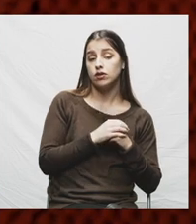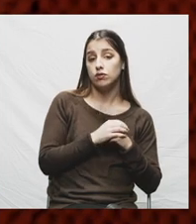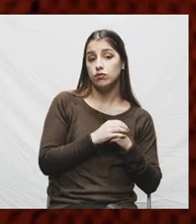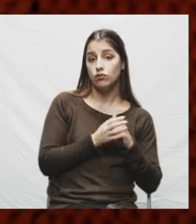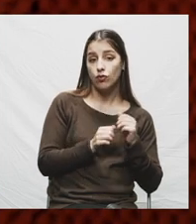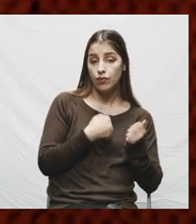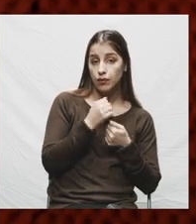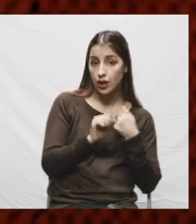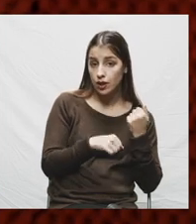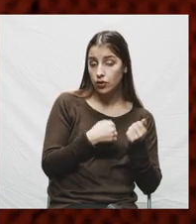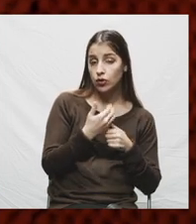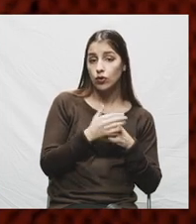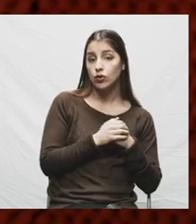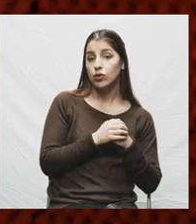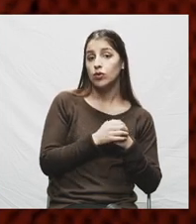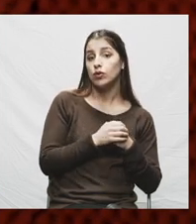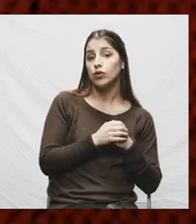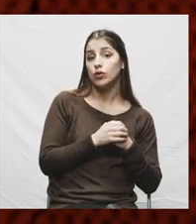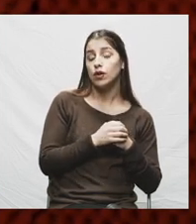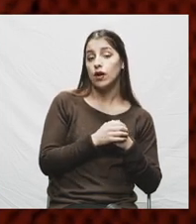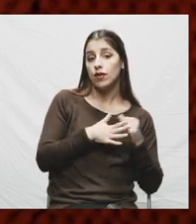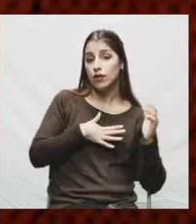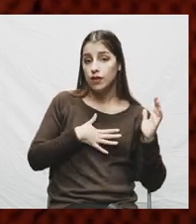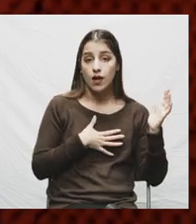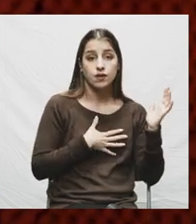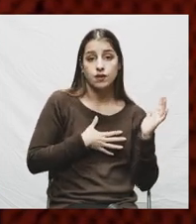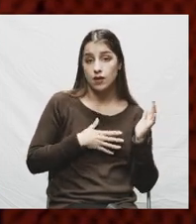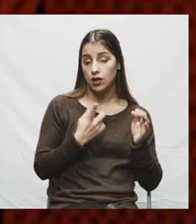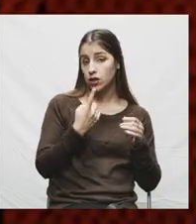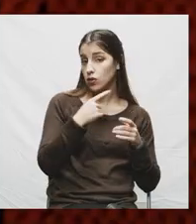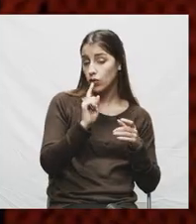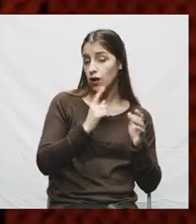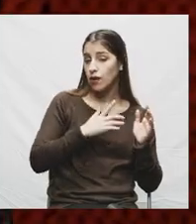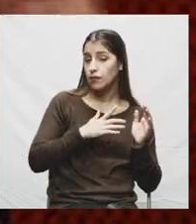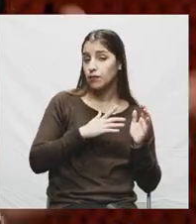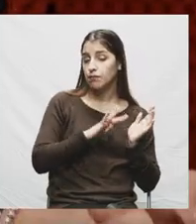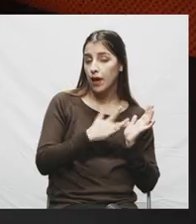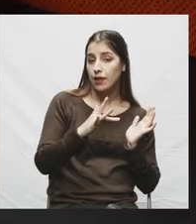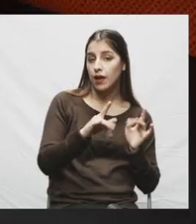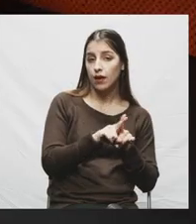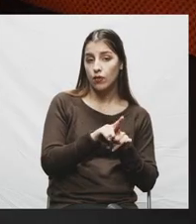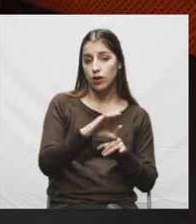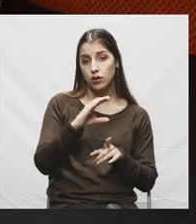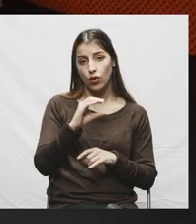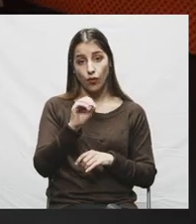other movement types, a dance that it’s not anymore ballet or convencional,